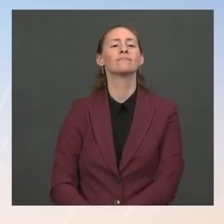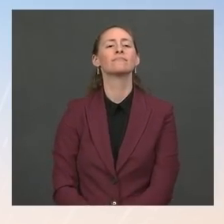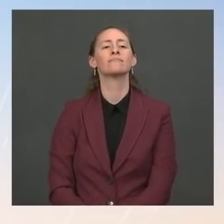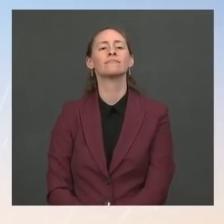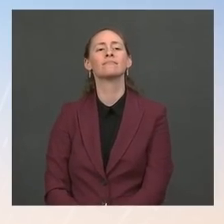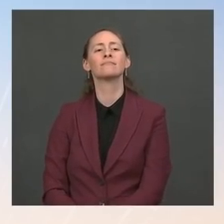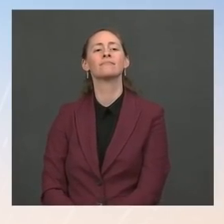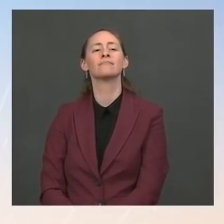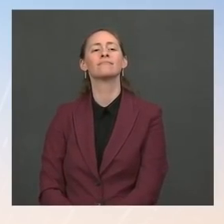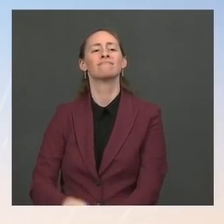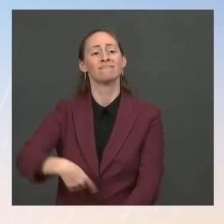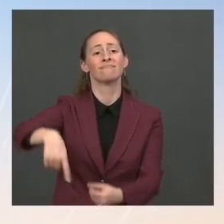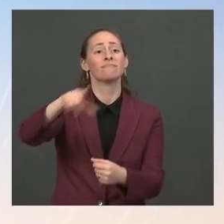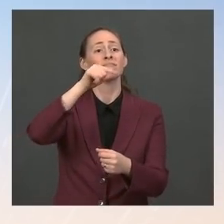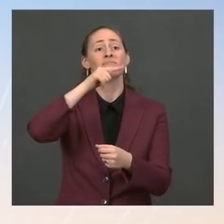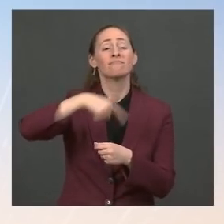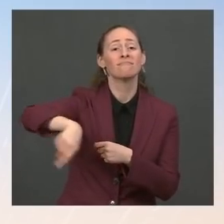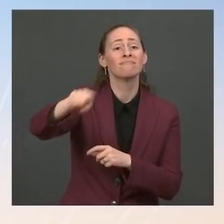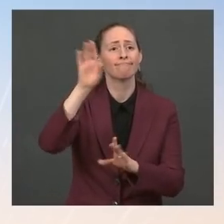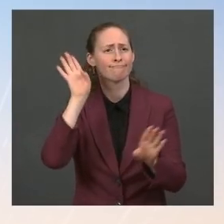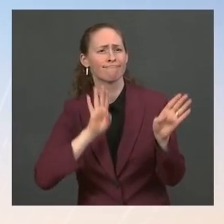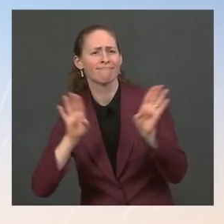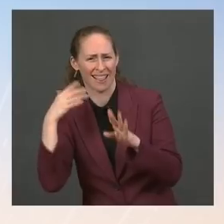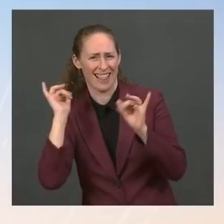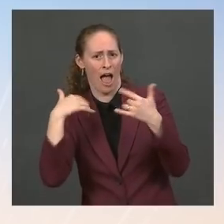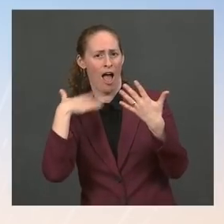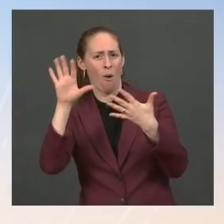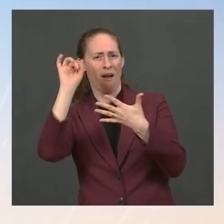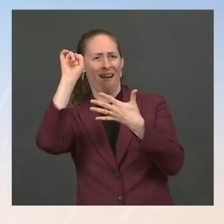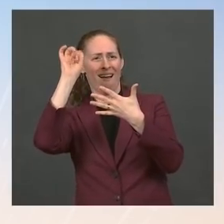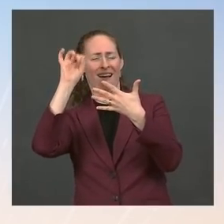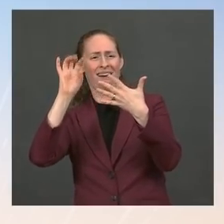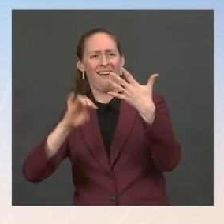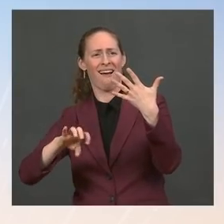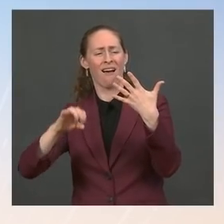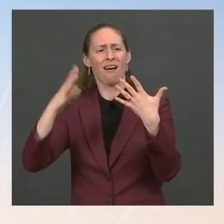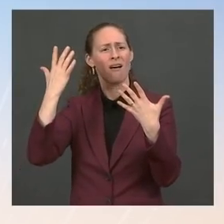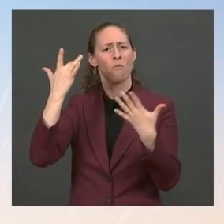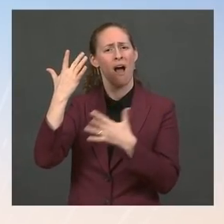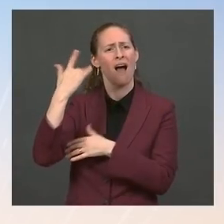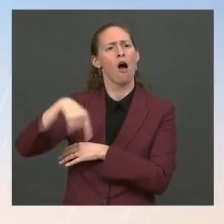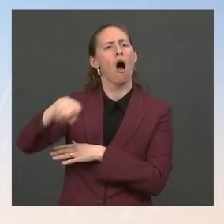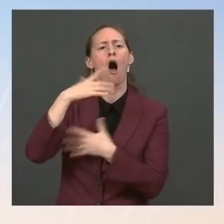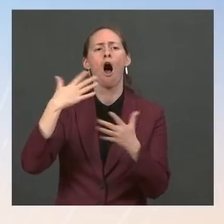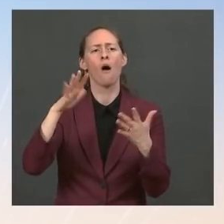that I was just pulling out components of, is because it's fully paid for. And the reason it's fully paid for